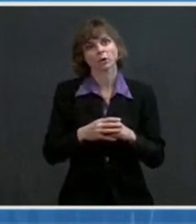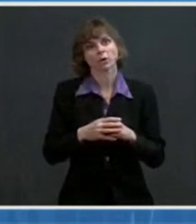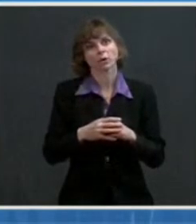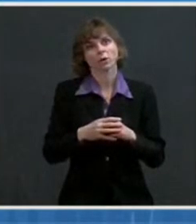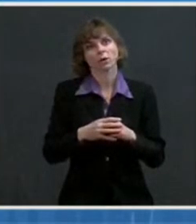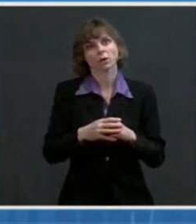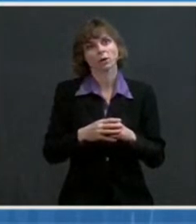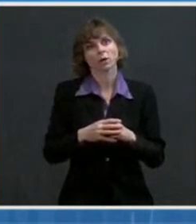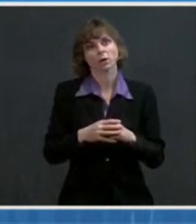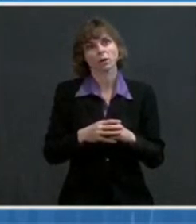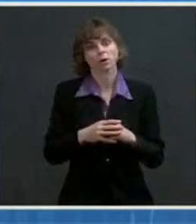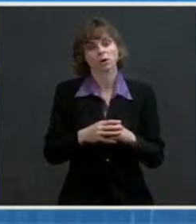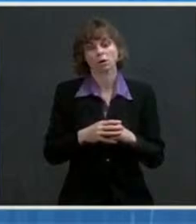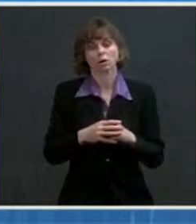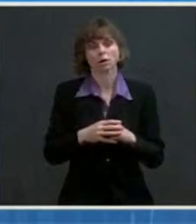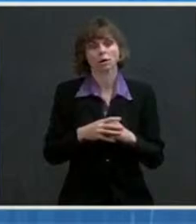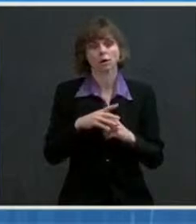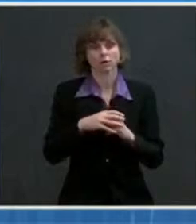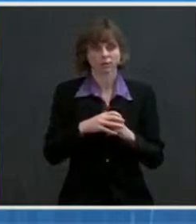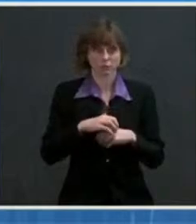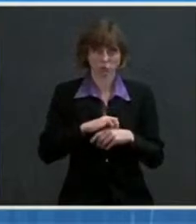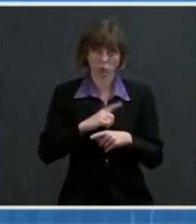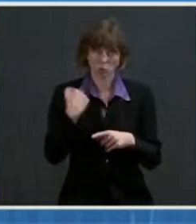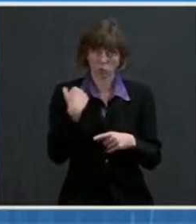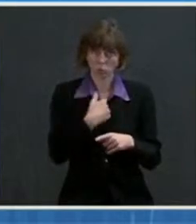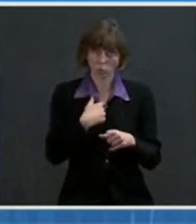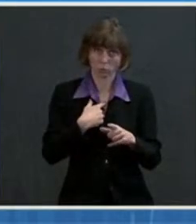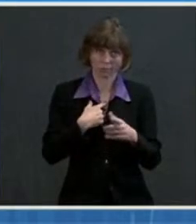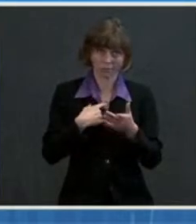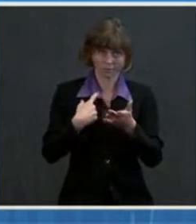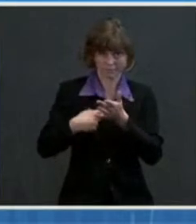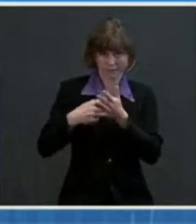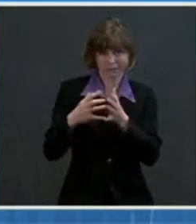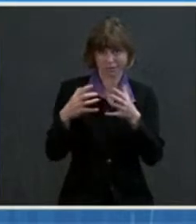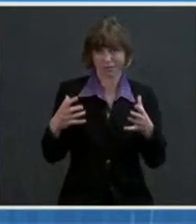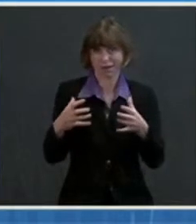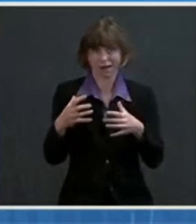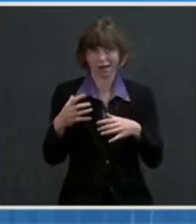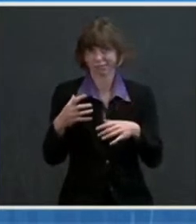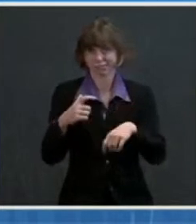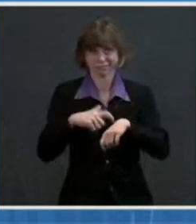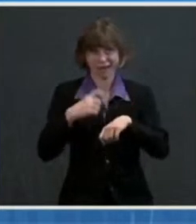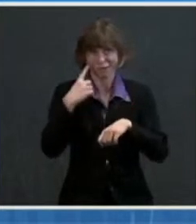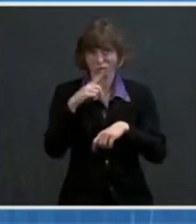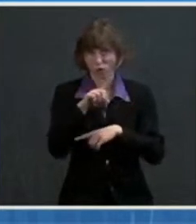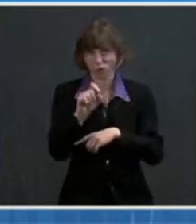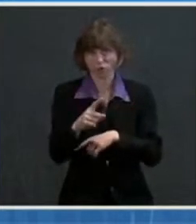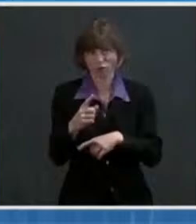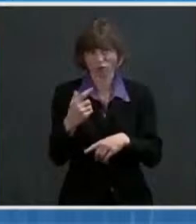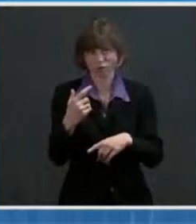TO ANDY. THANK YOU, SO WE COVERED A LOT OF GROUND AND BEFORE I TURN